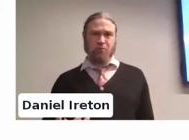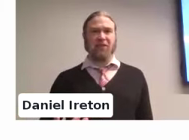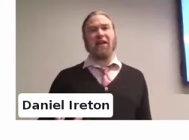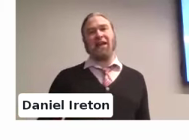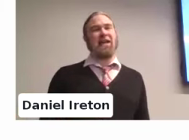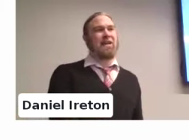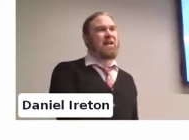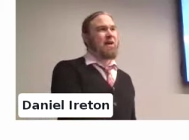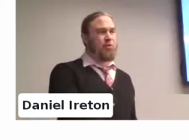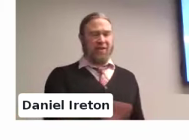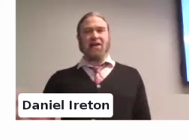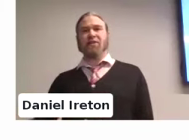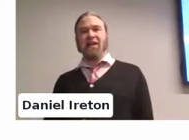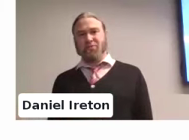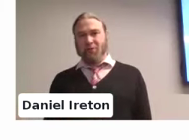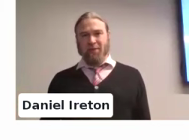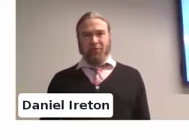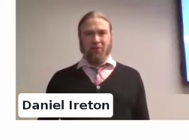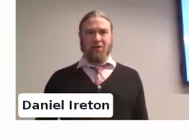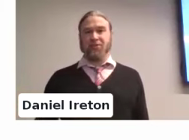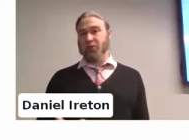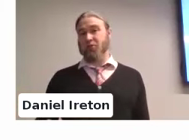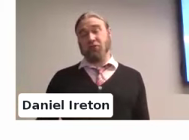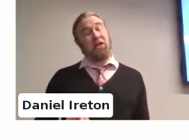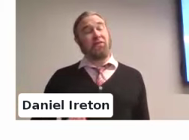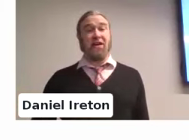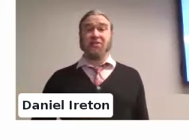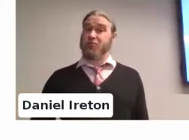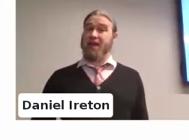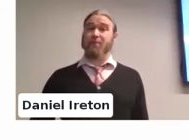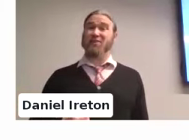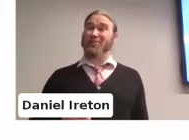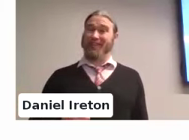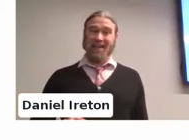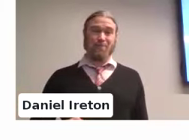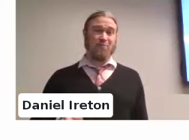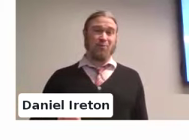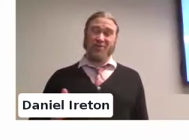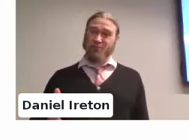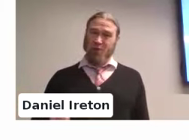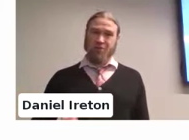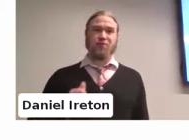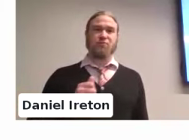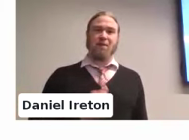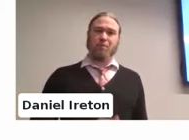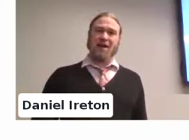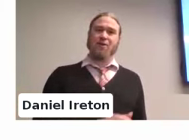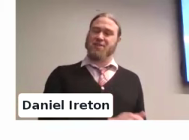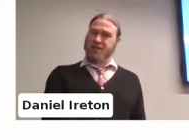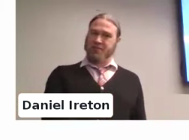And a lot of folks are not, they don't learn a game from reading the instructions.